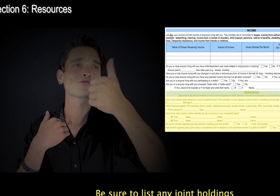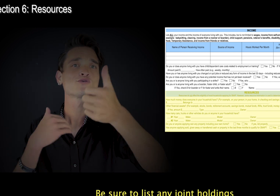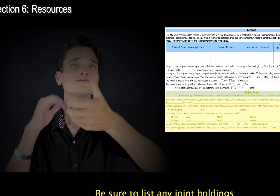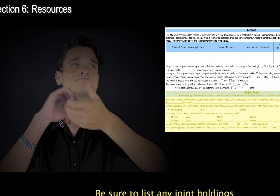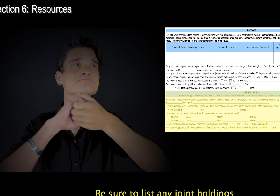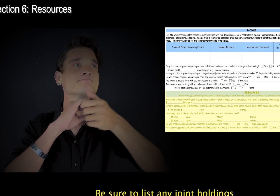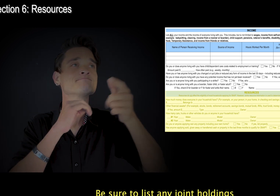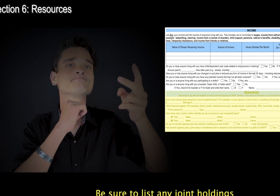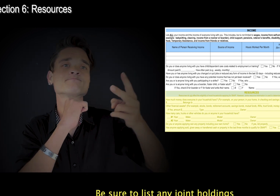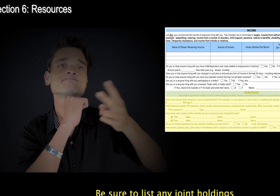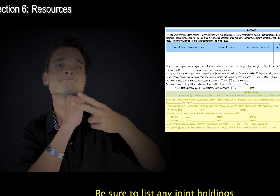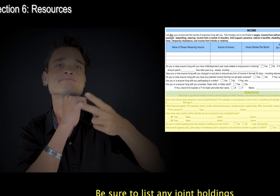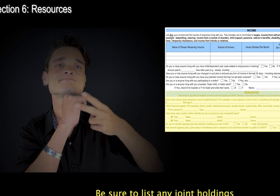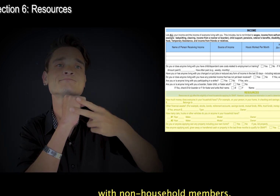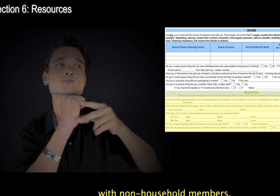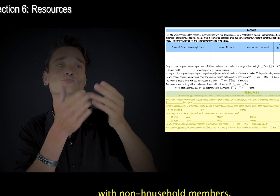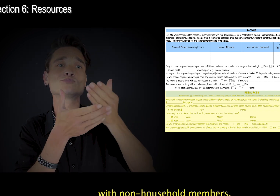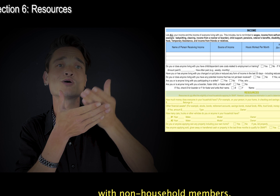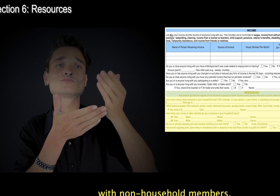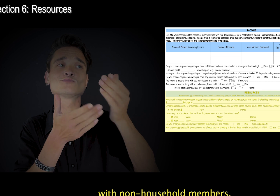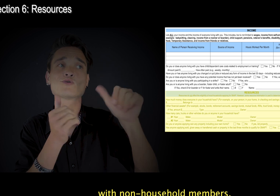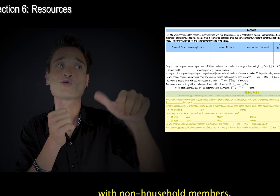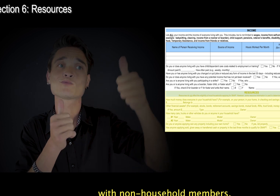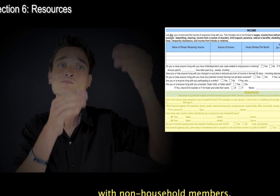Be sure to list any joint holdings with non-household members.